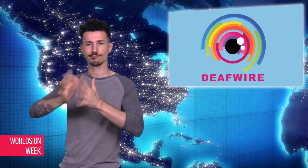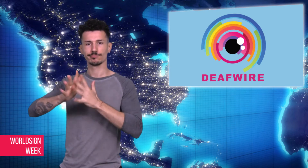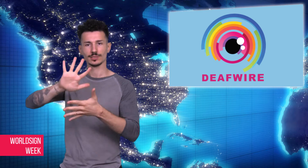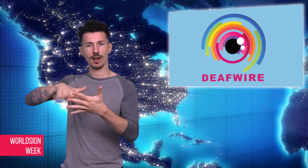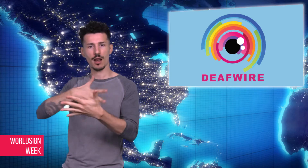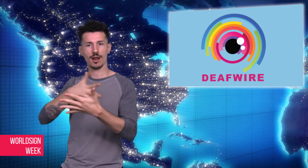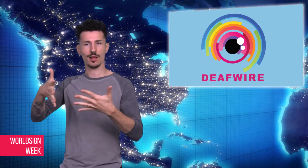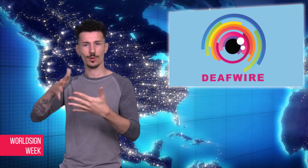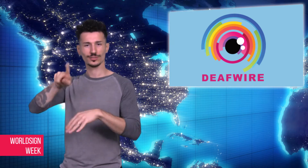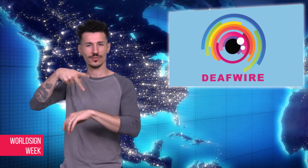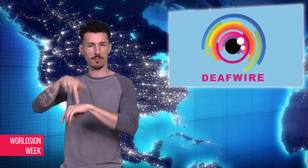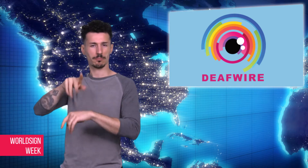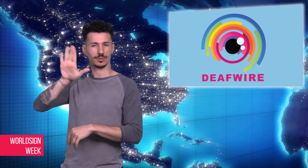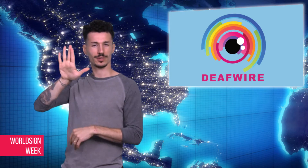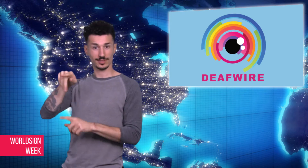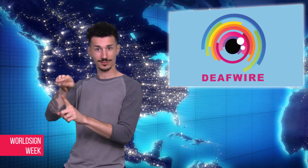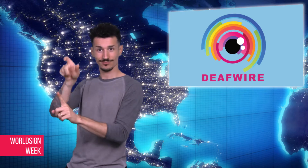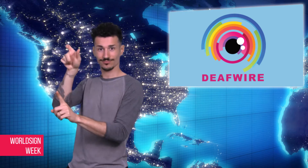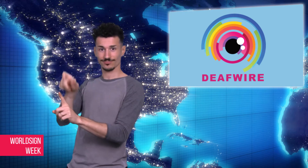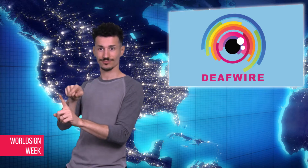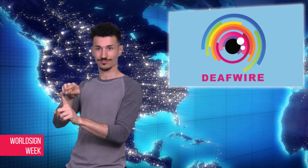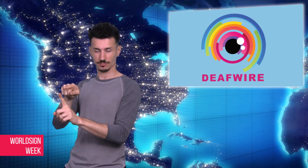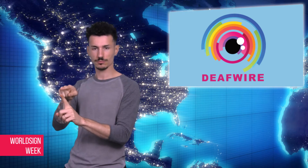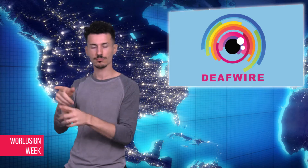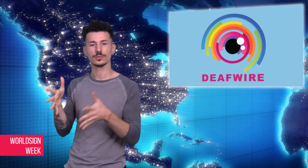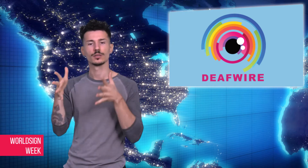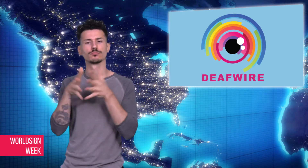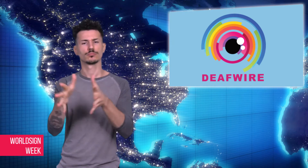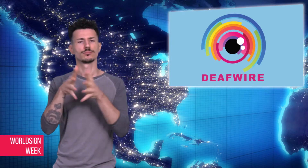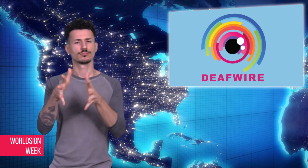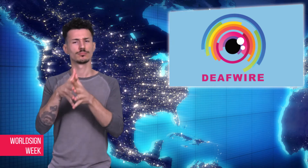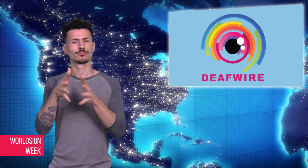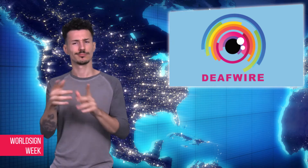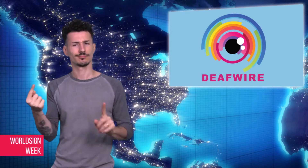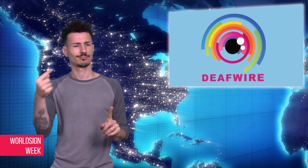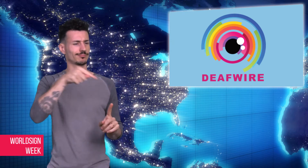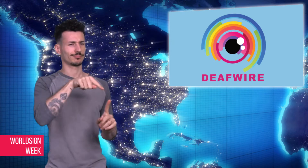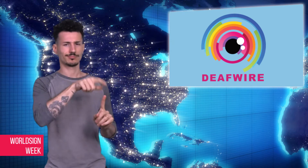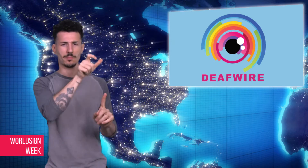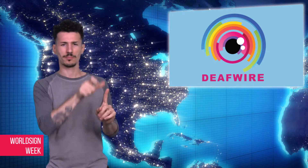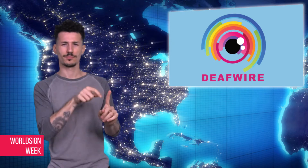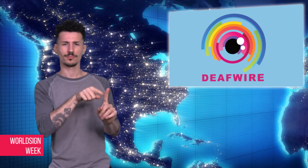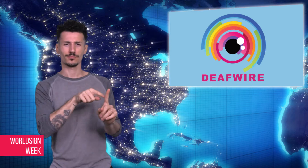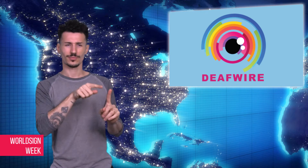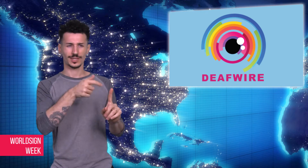that "as a public official, it is